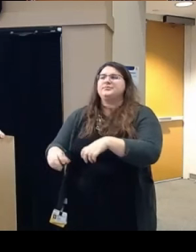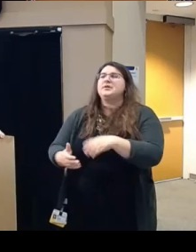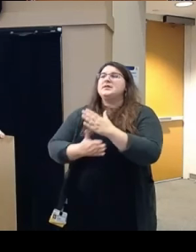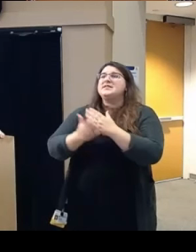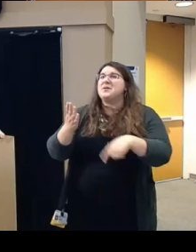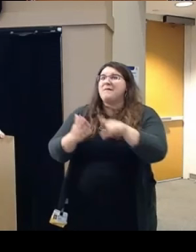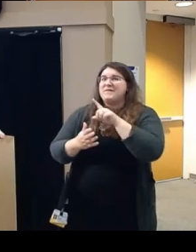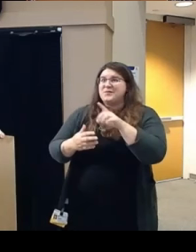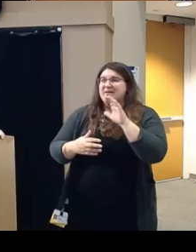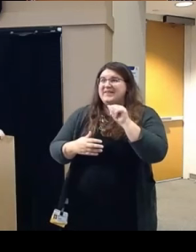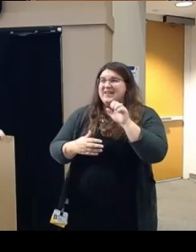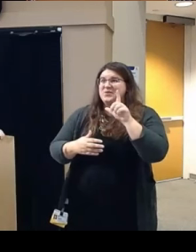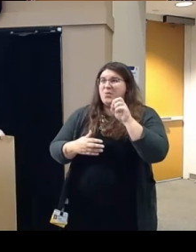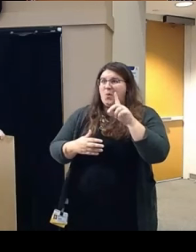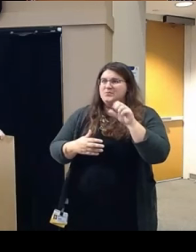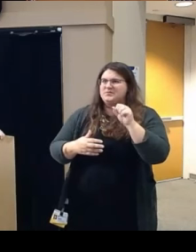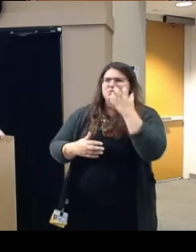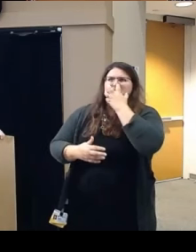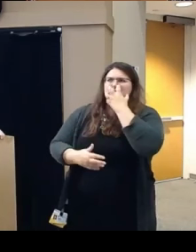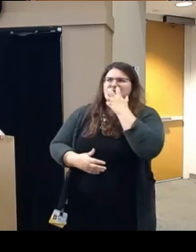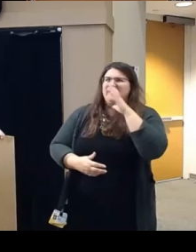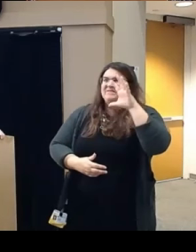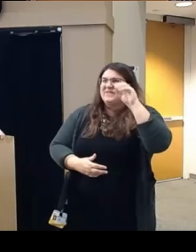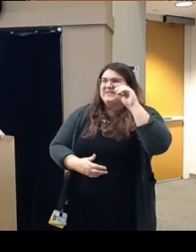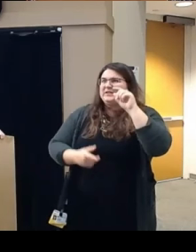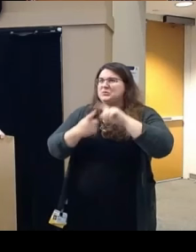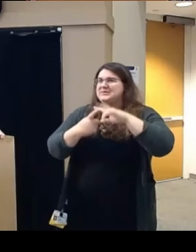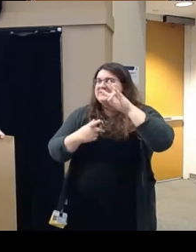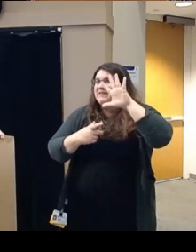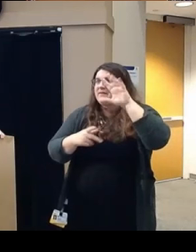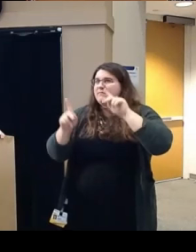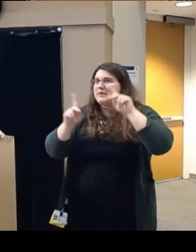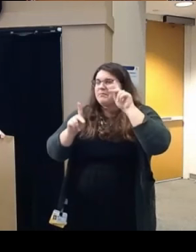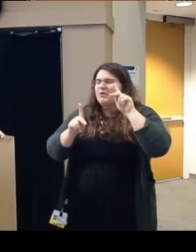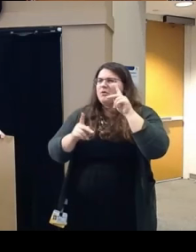of up to you know 50 to 75 people and so that's going to be quite a bit of time so we acknowledge